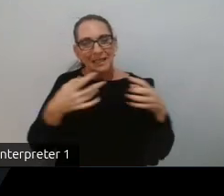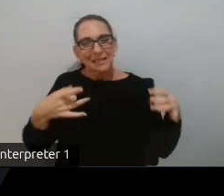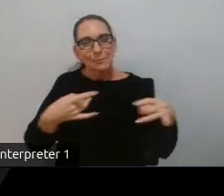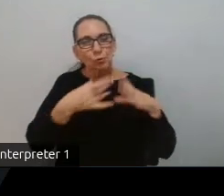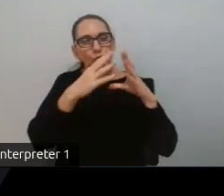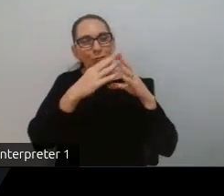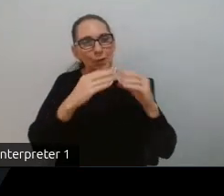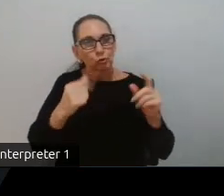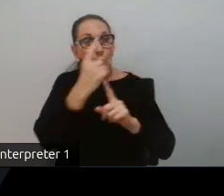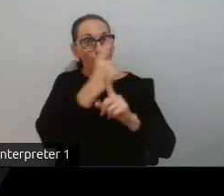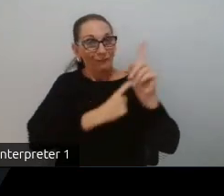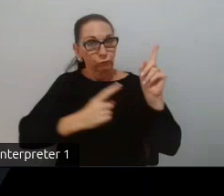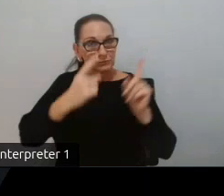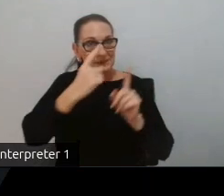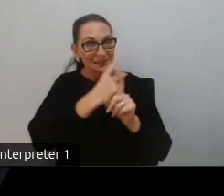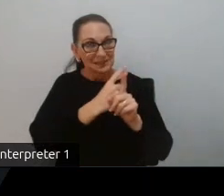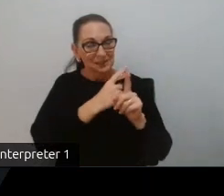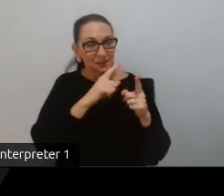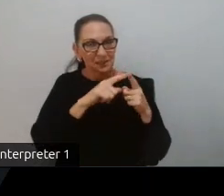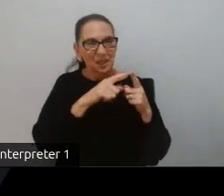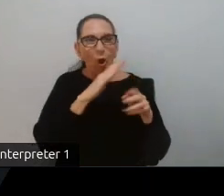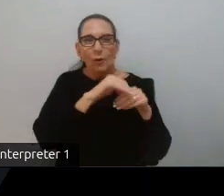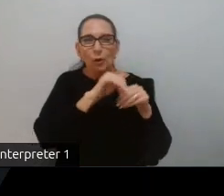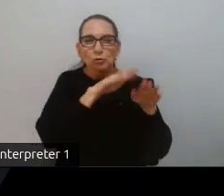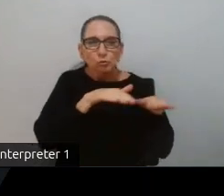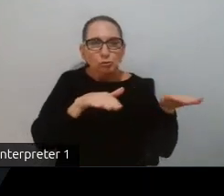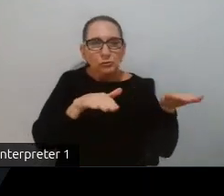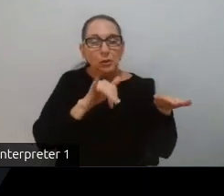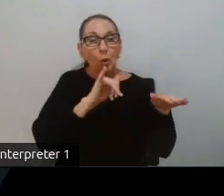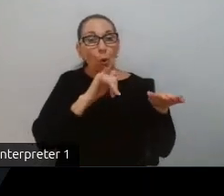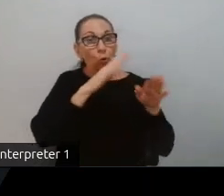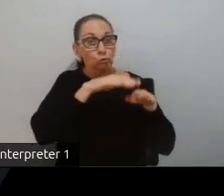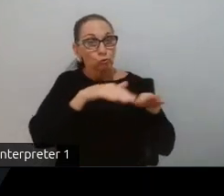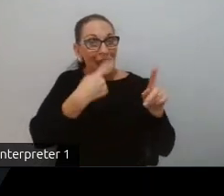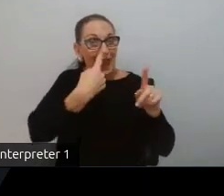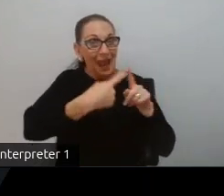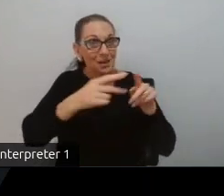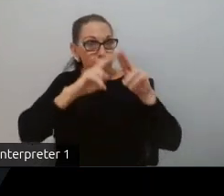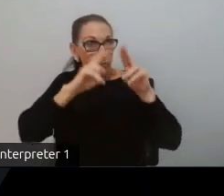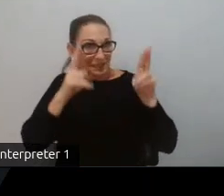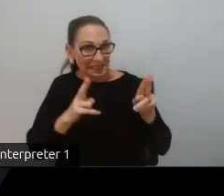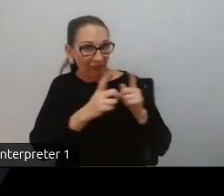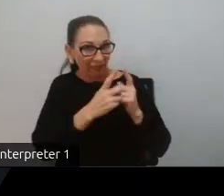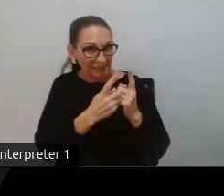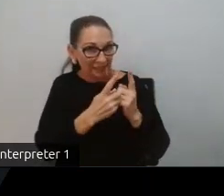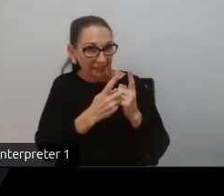which deals with children's matters or children and property matters. The second is property only